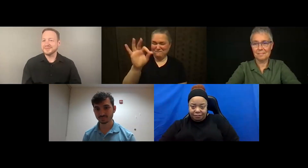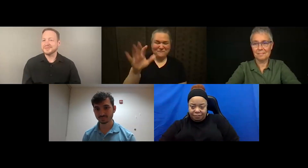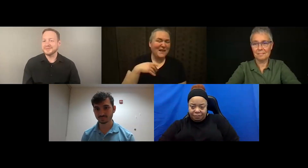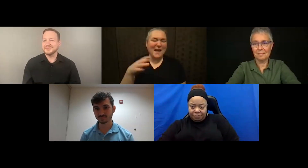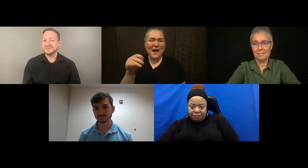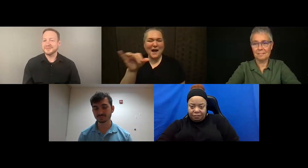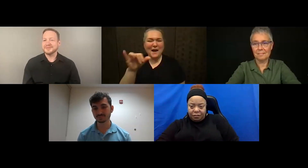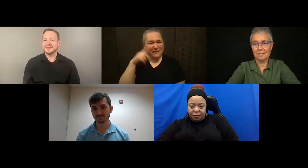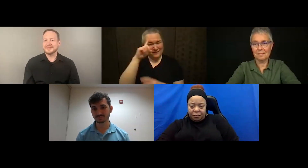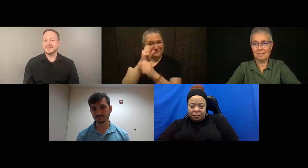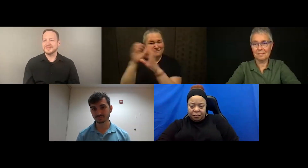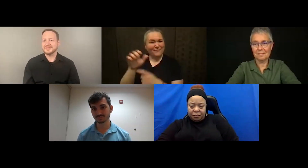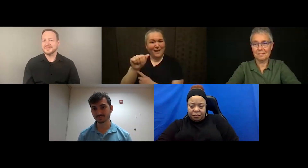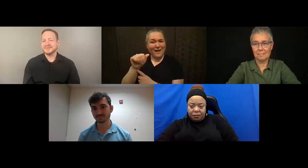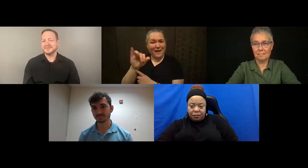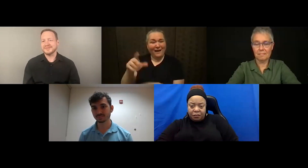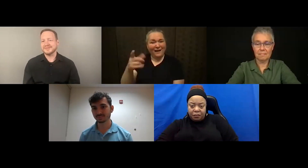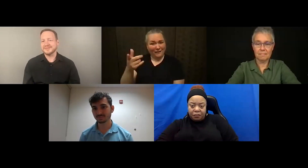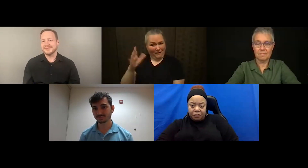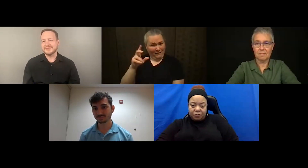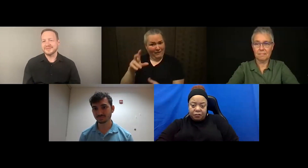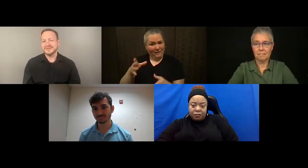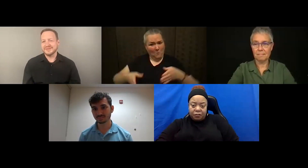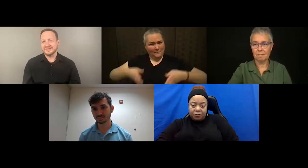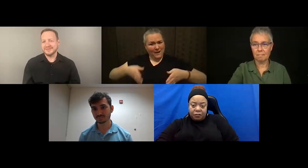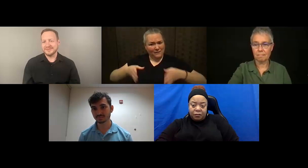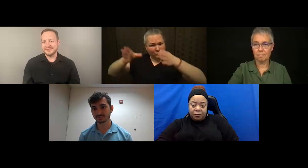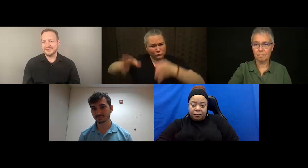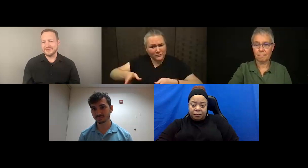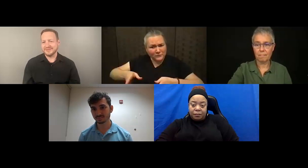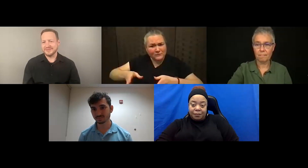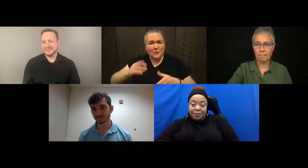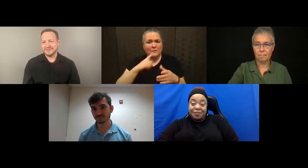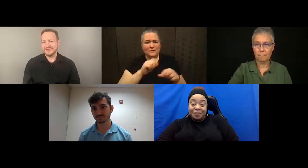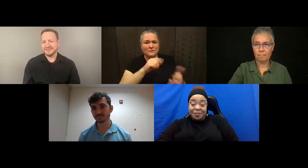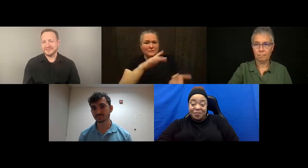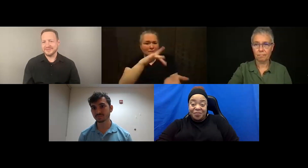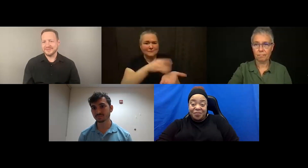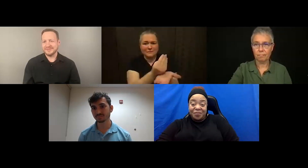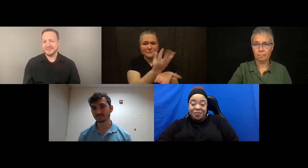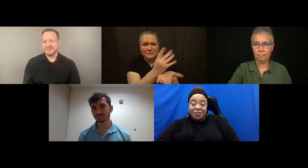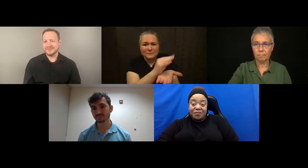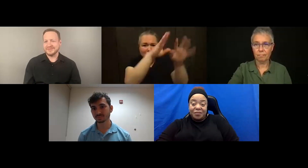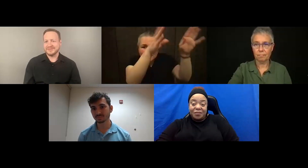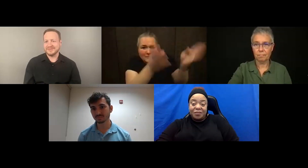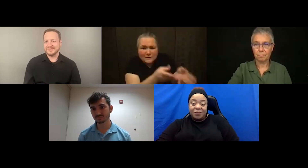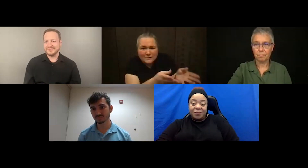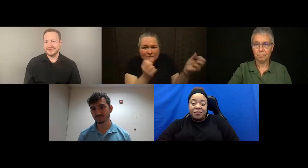Erin: Go ahead Jillian. Jillian: Are we imagining AI as a robot?